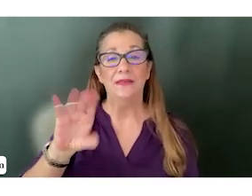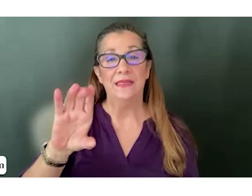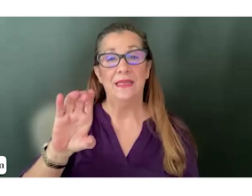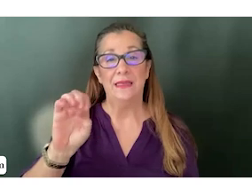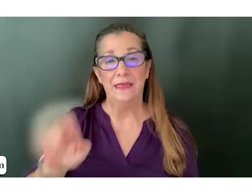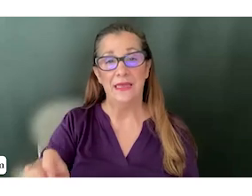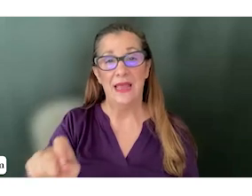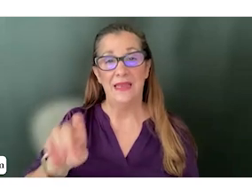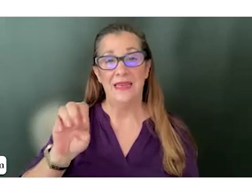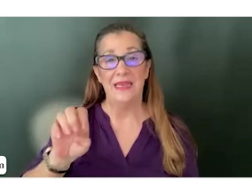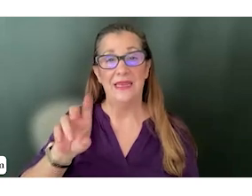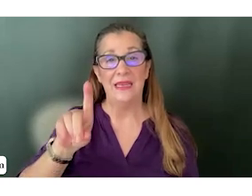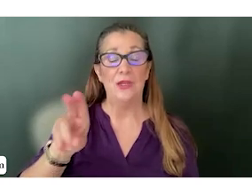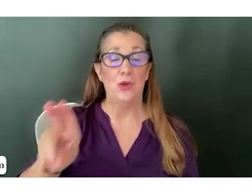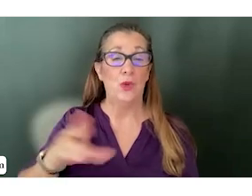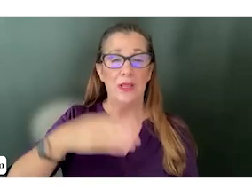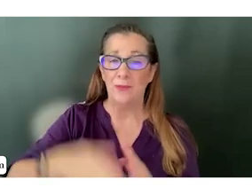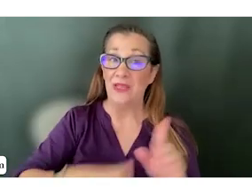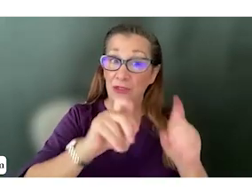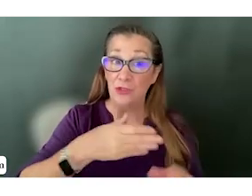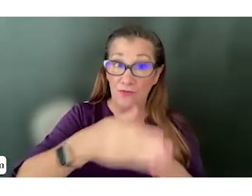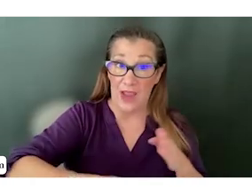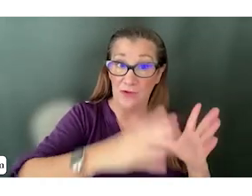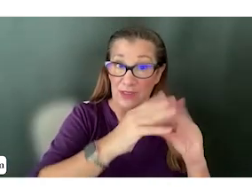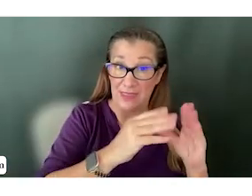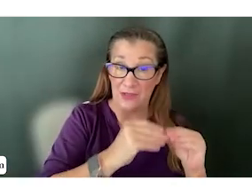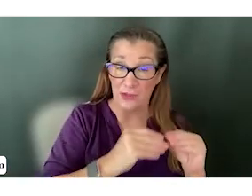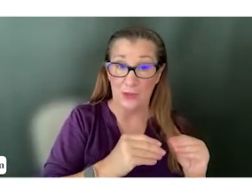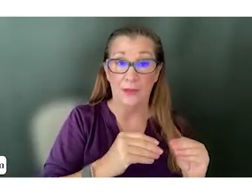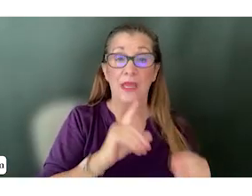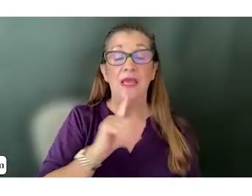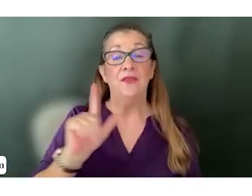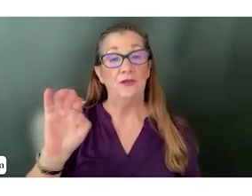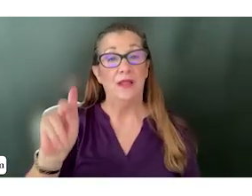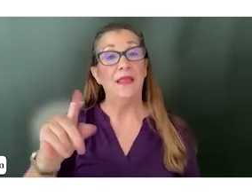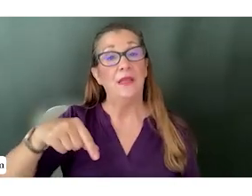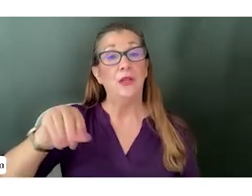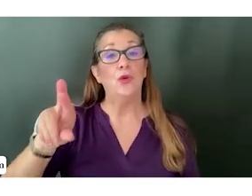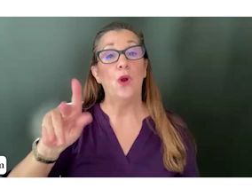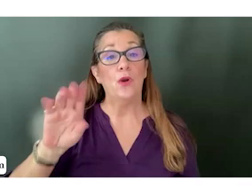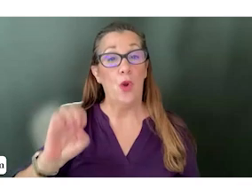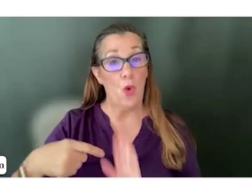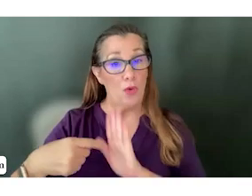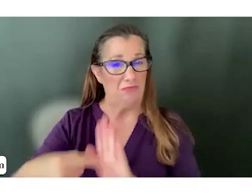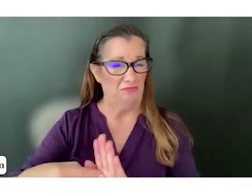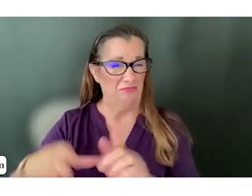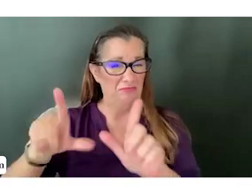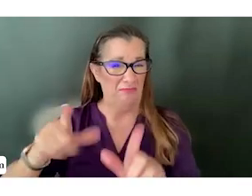Please remember to complete the survey after the session. A link and QR code for the survey will be displayed at the end of each session.